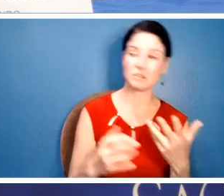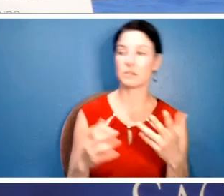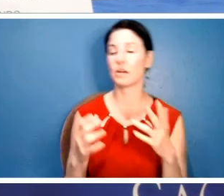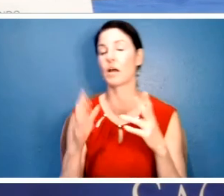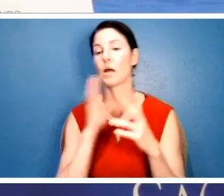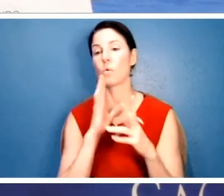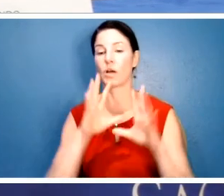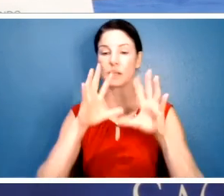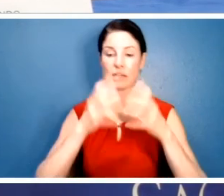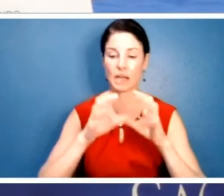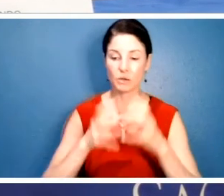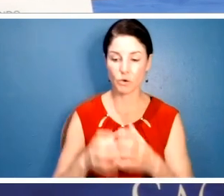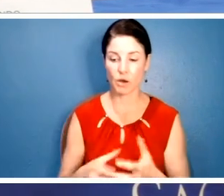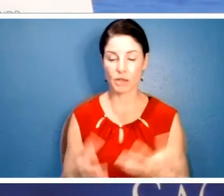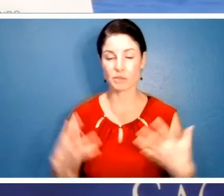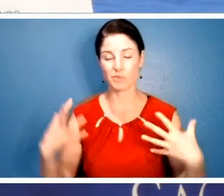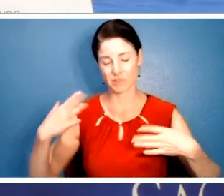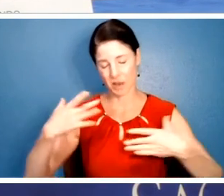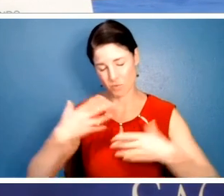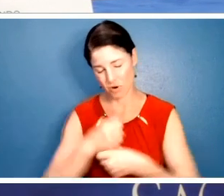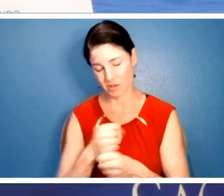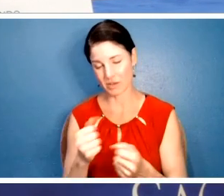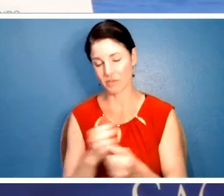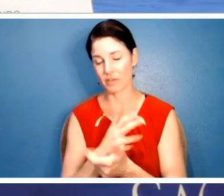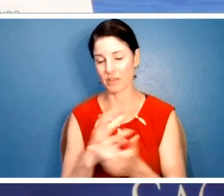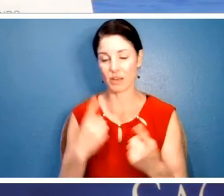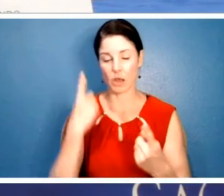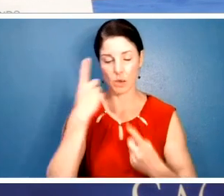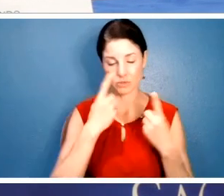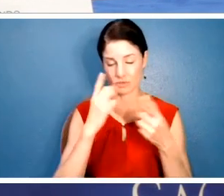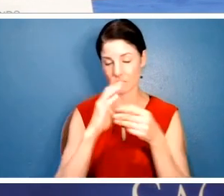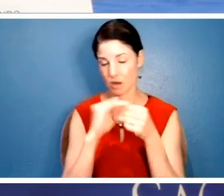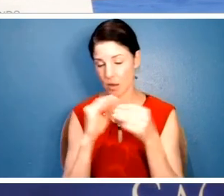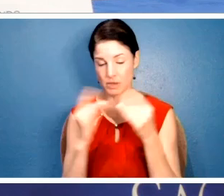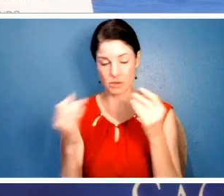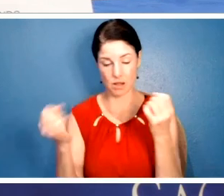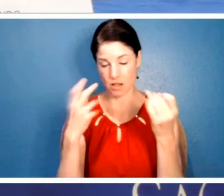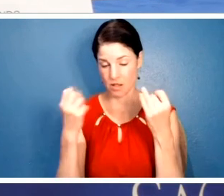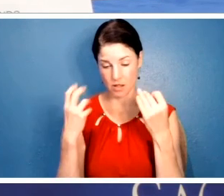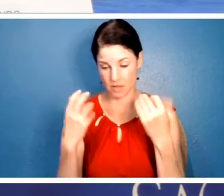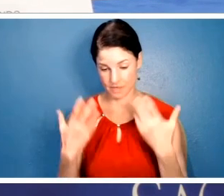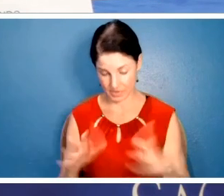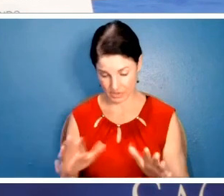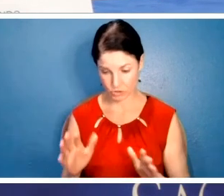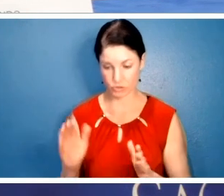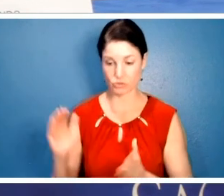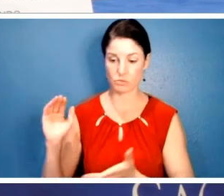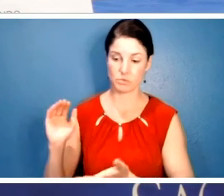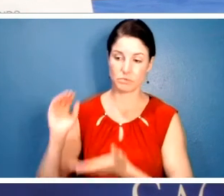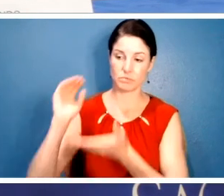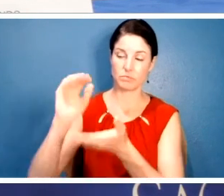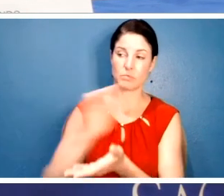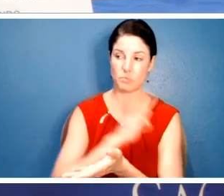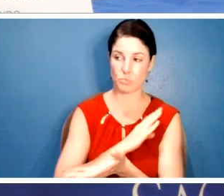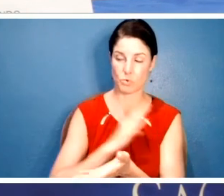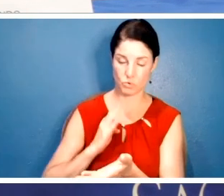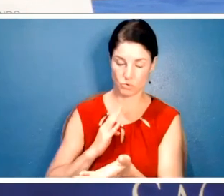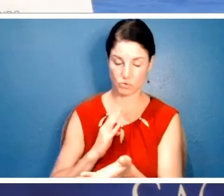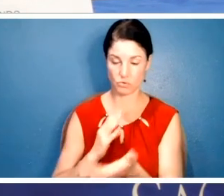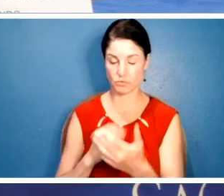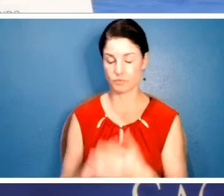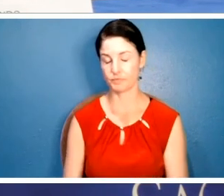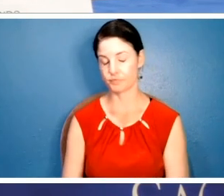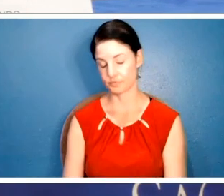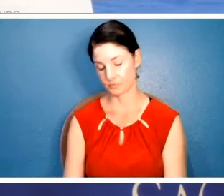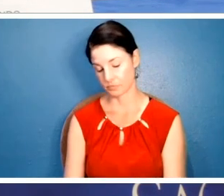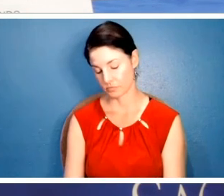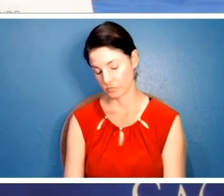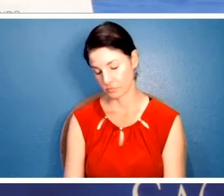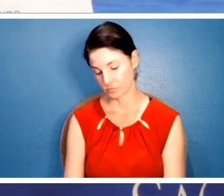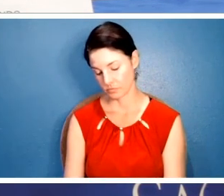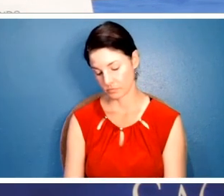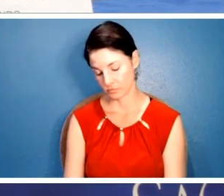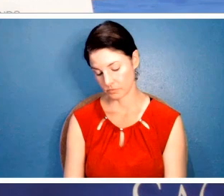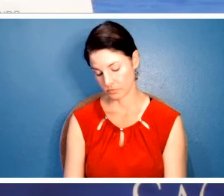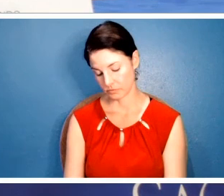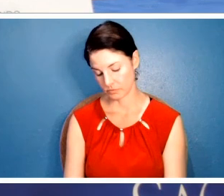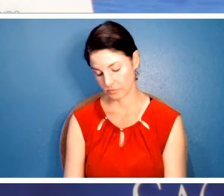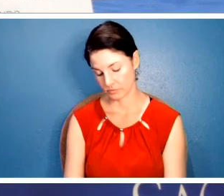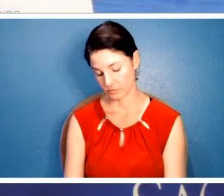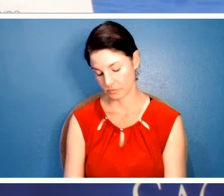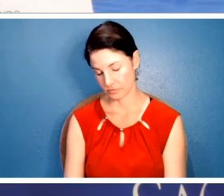And then, based on all of these considerations, all of these comments that we hear now between now and then, and then after those that first redistricting hearing.